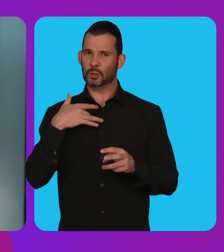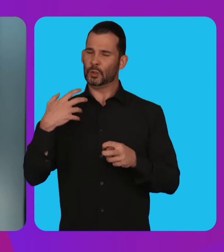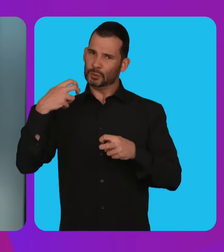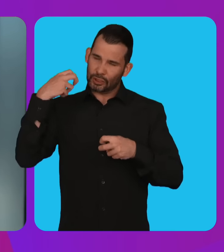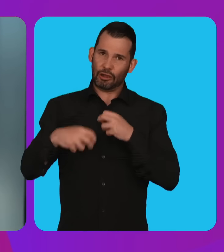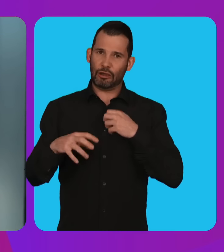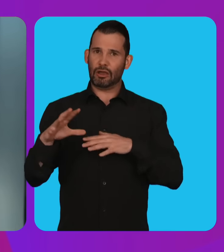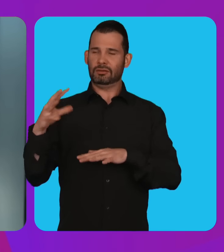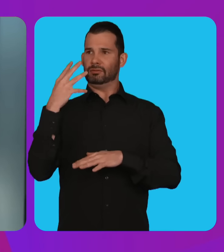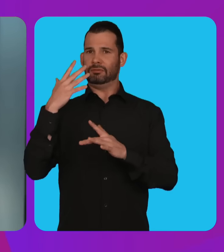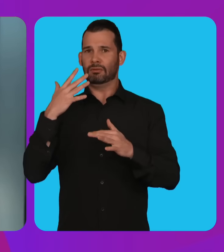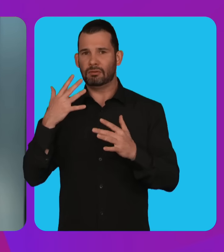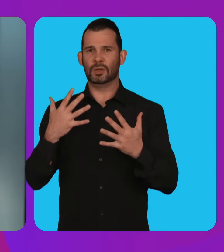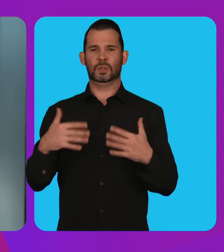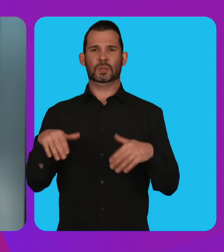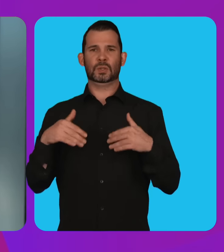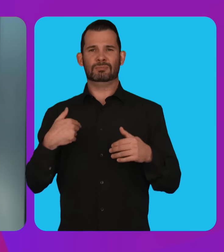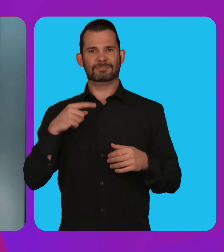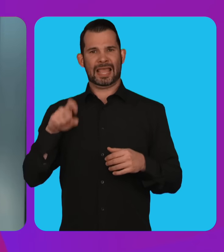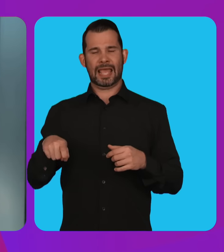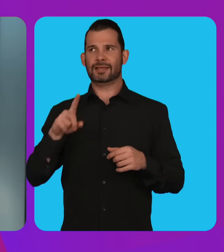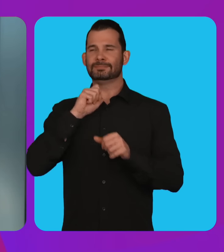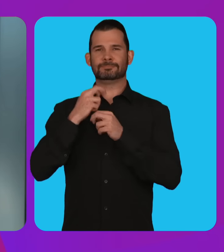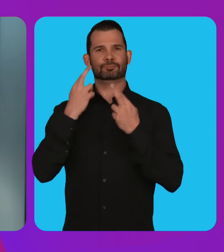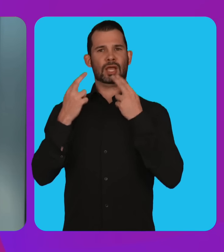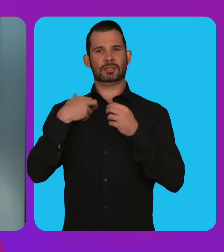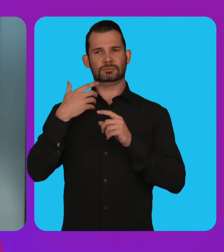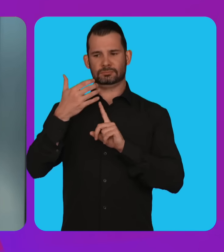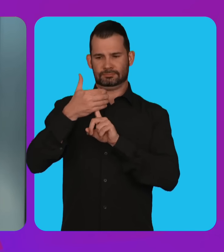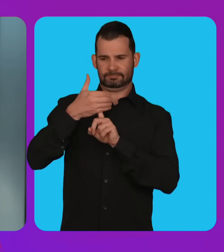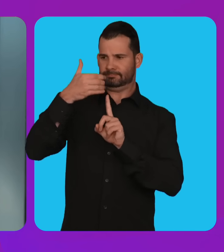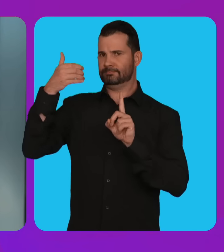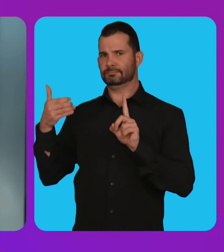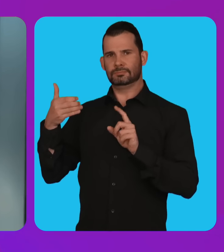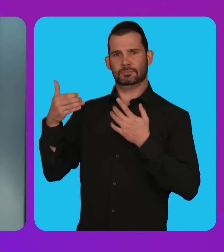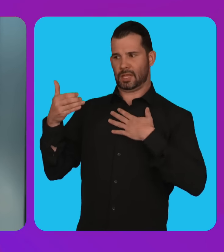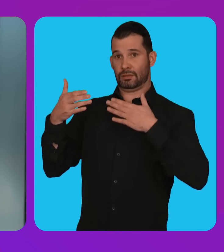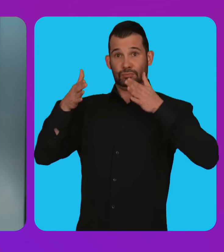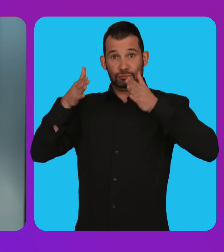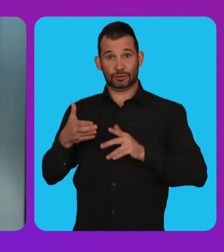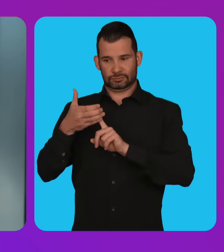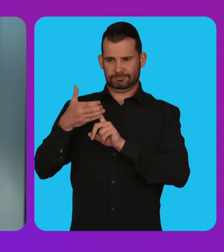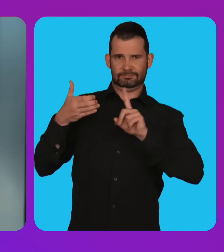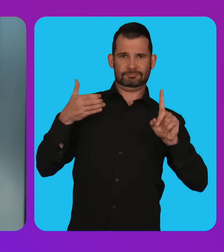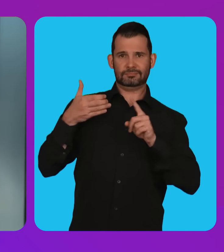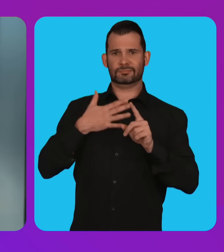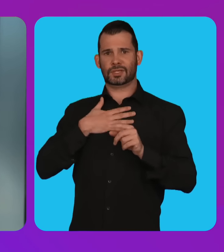I had to separate my person, my personal experience